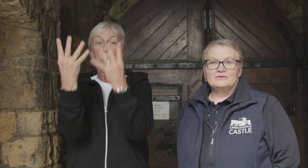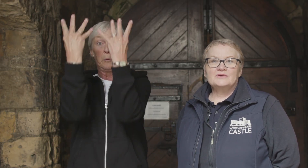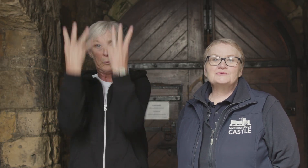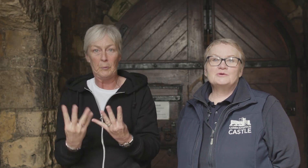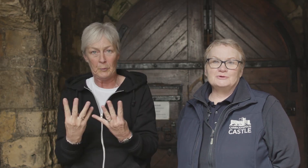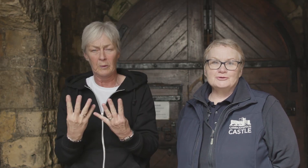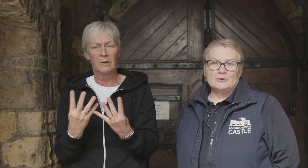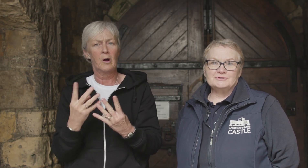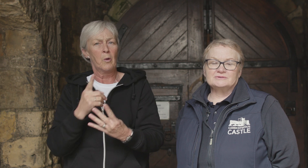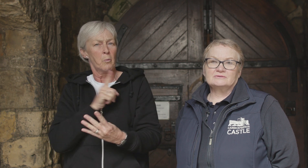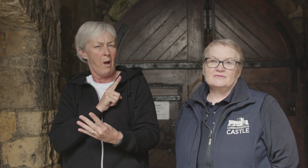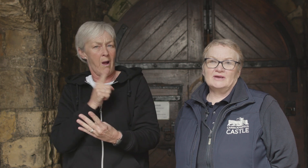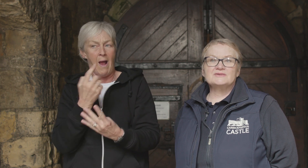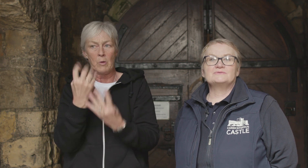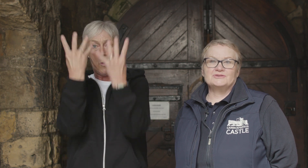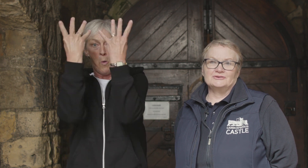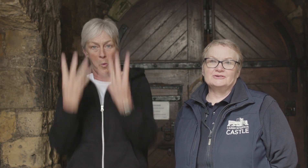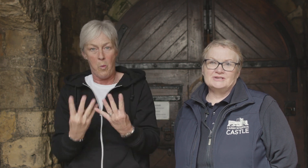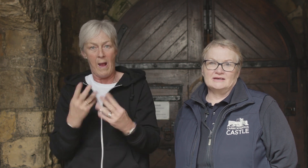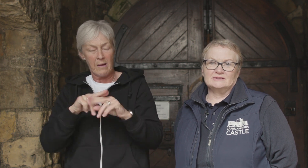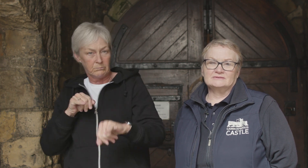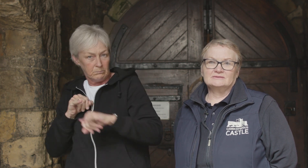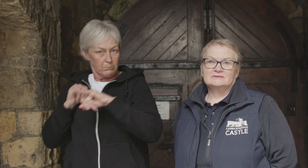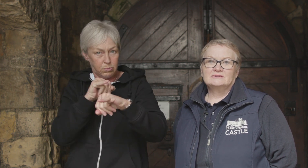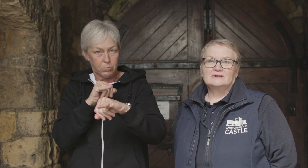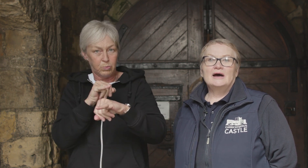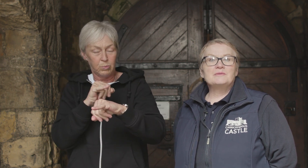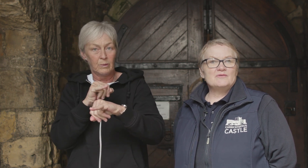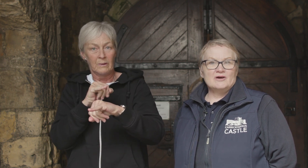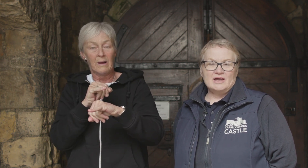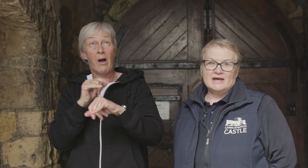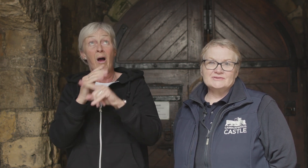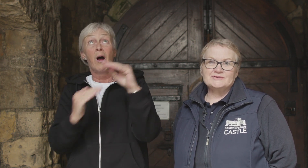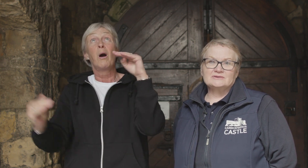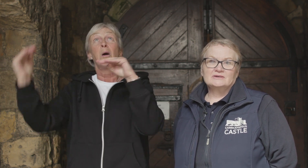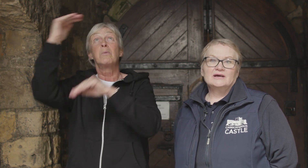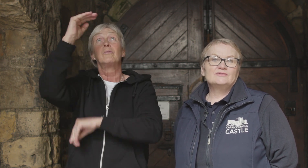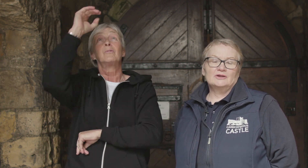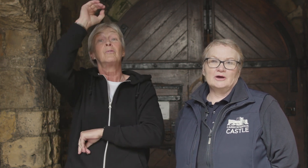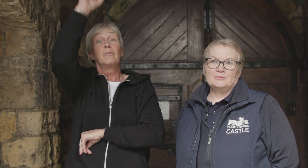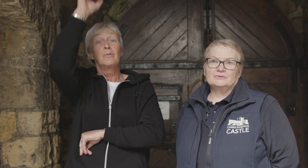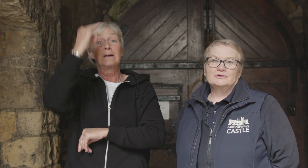These would've been dropped if the castle was under attack. And above our heads, if you look up,